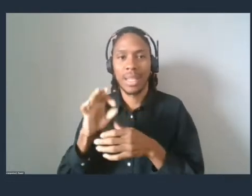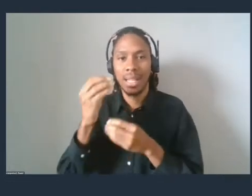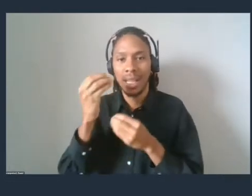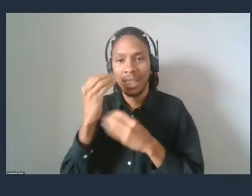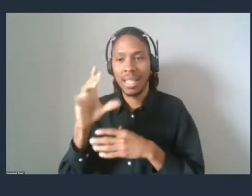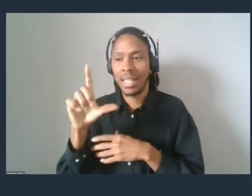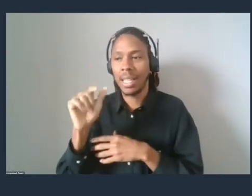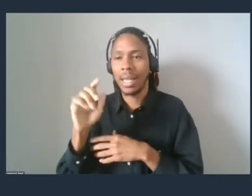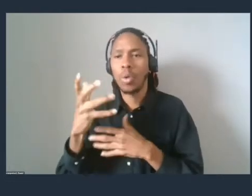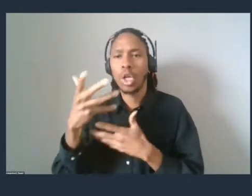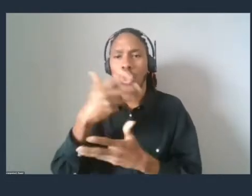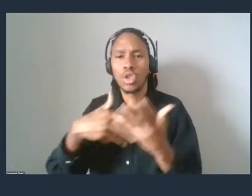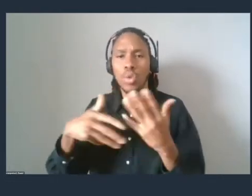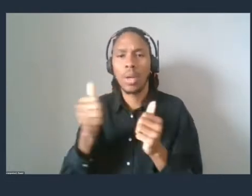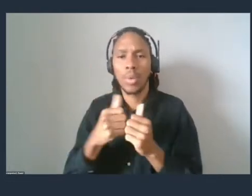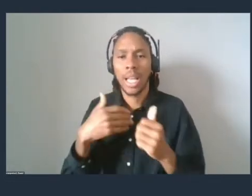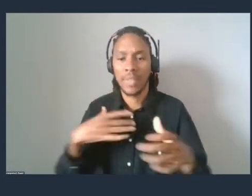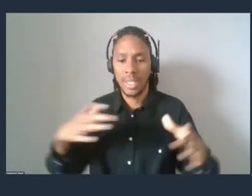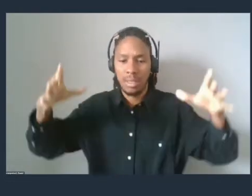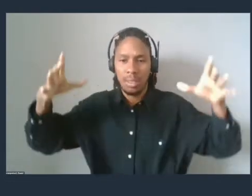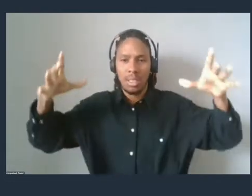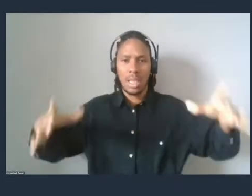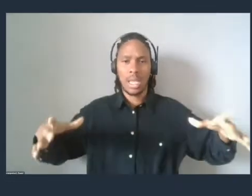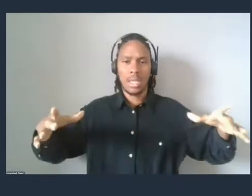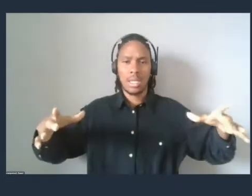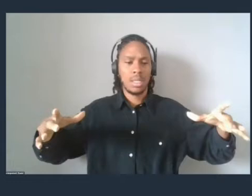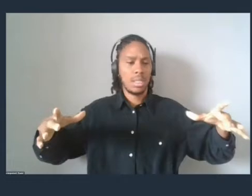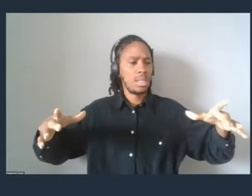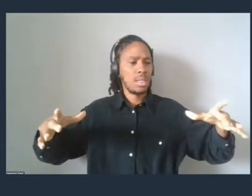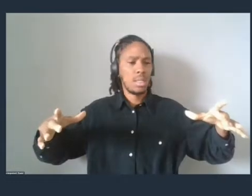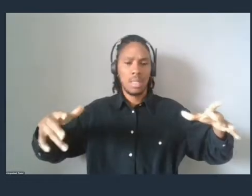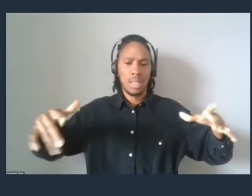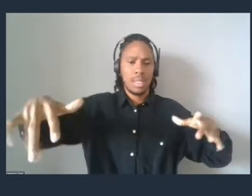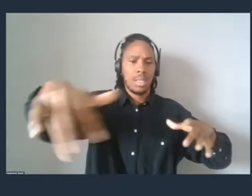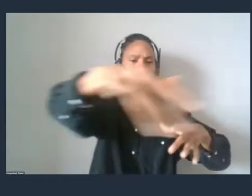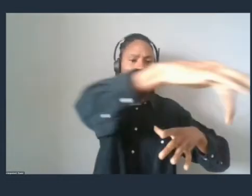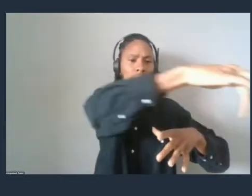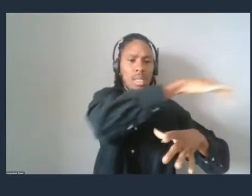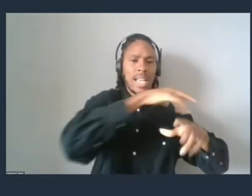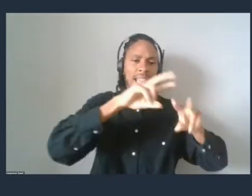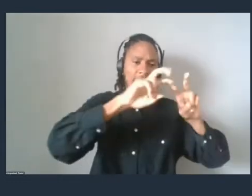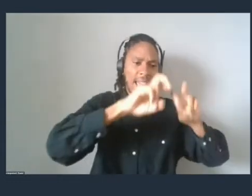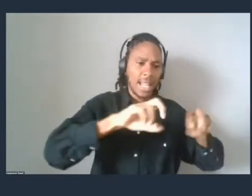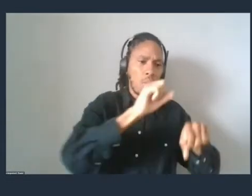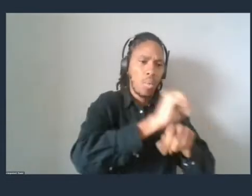So you have this lake, and you can surround it with analytics workloads, machine workloads.